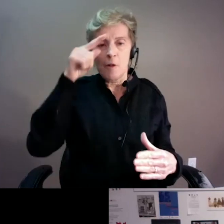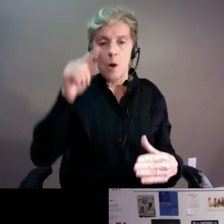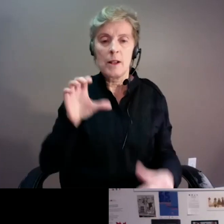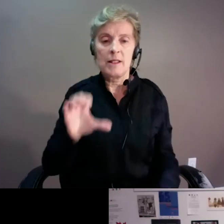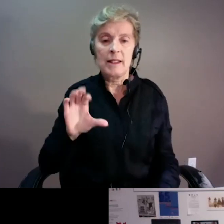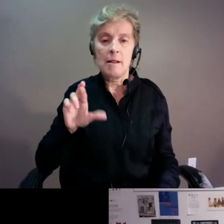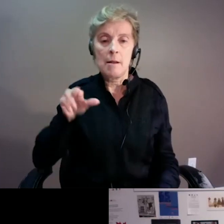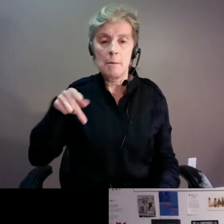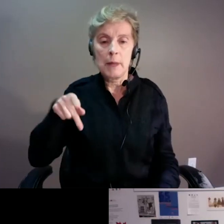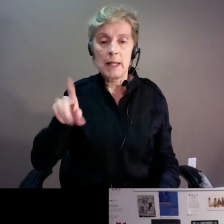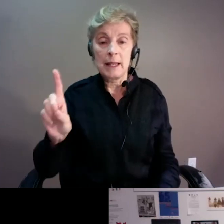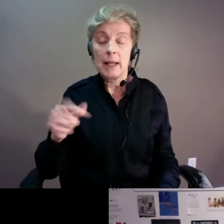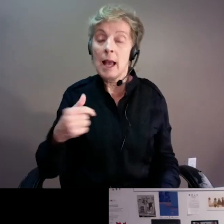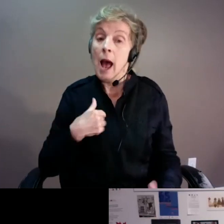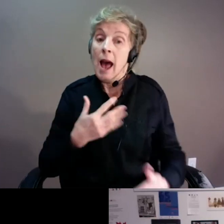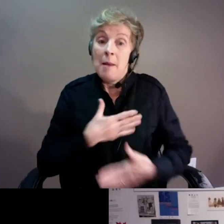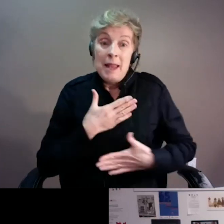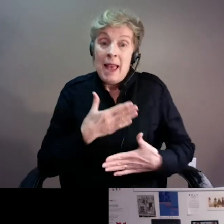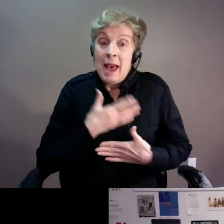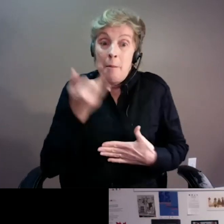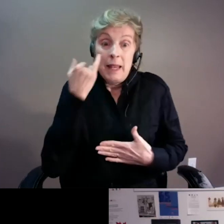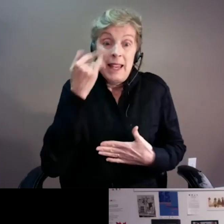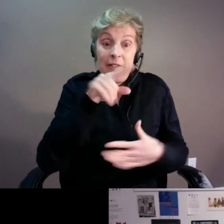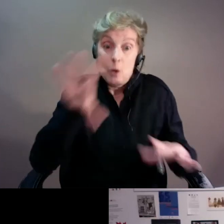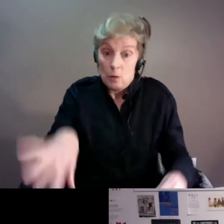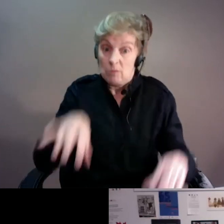to see you do that and I would be more than thrilled to support you in any way I could.